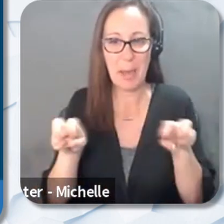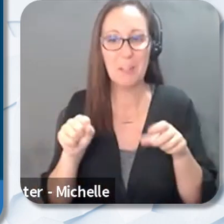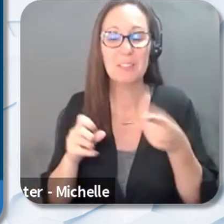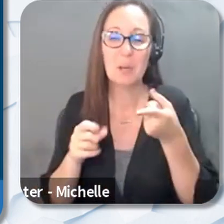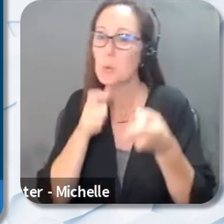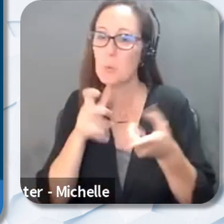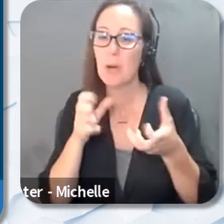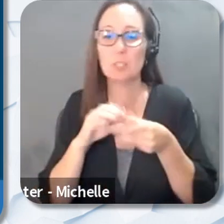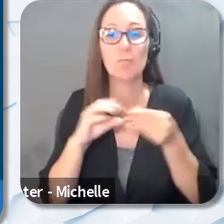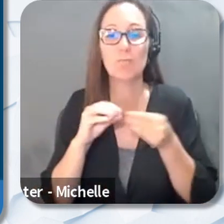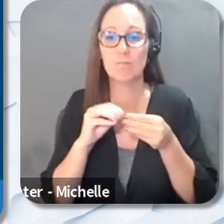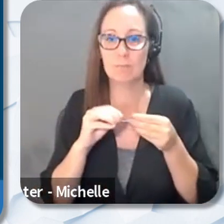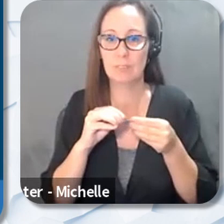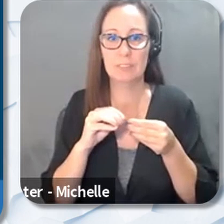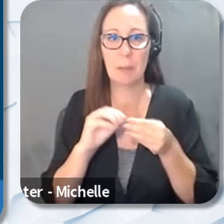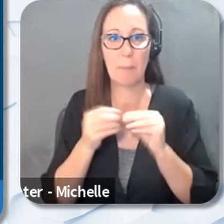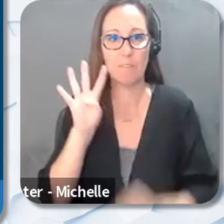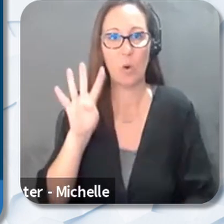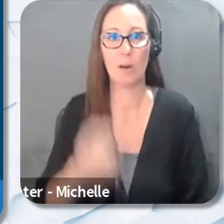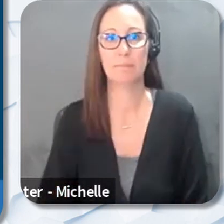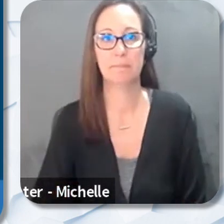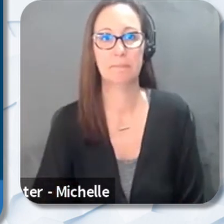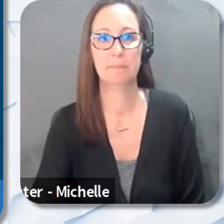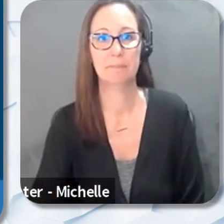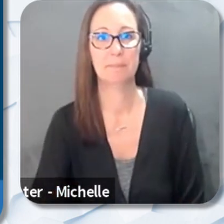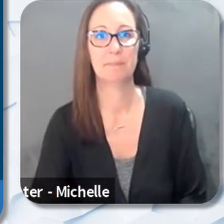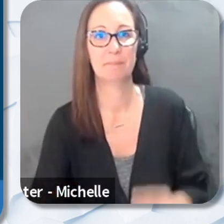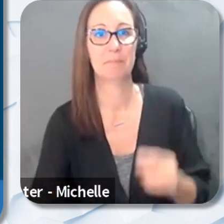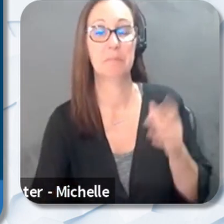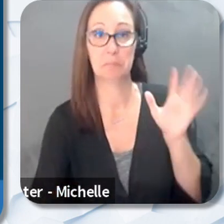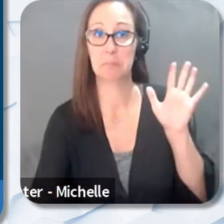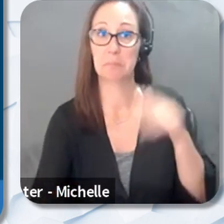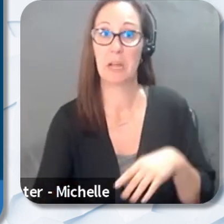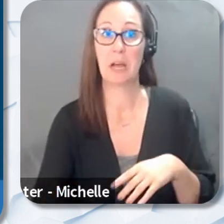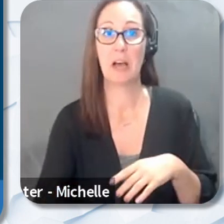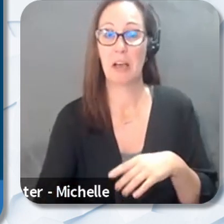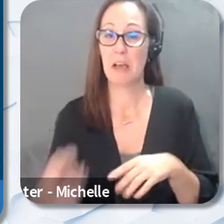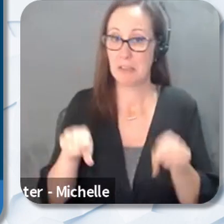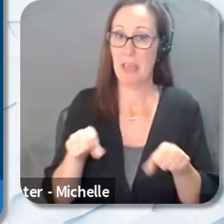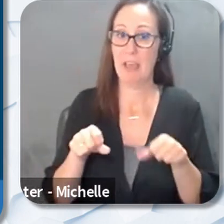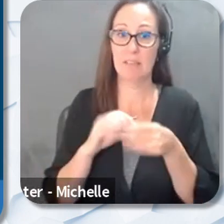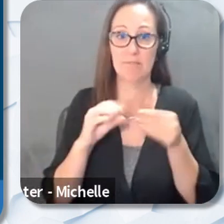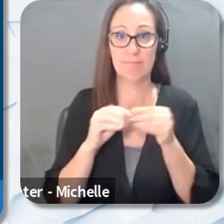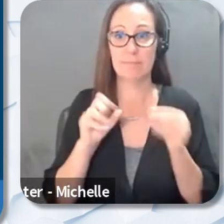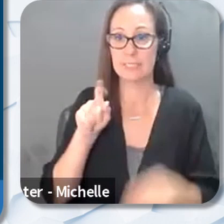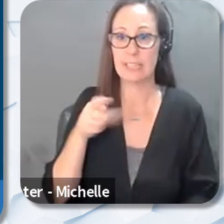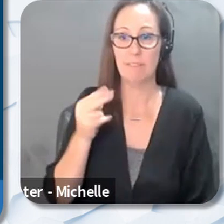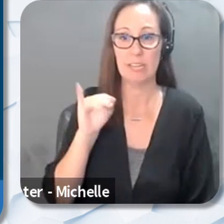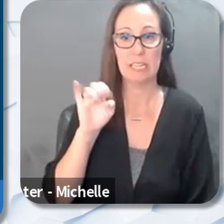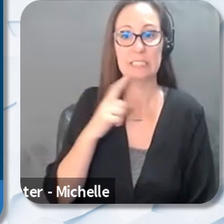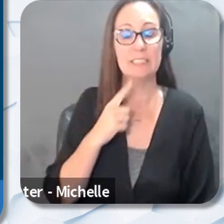in on question for. Stephanie Ceminsky: Thank you, I can jump in first so. In even adding on to the